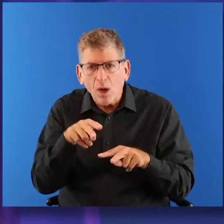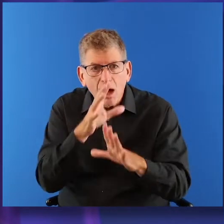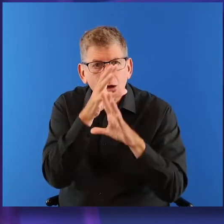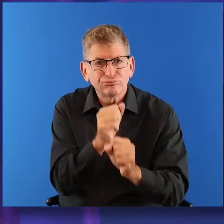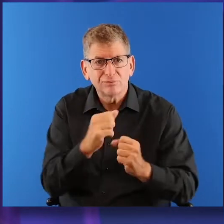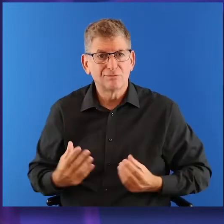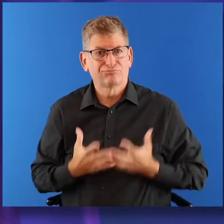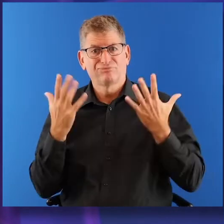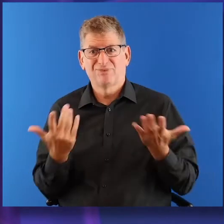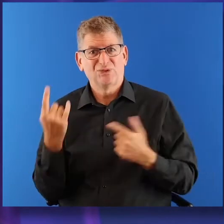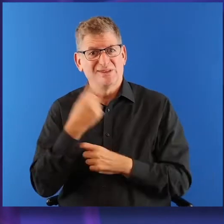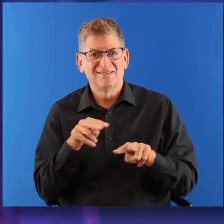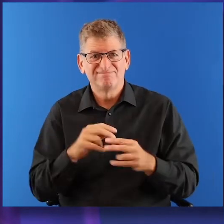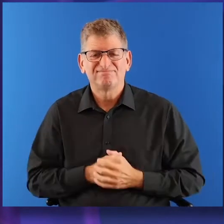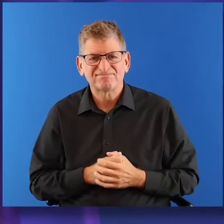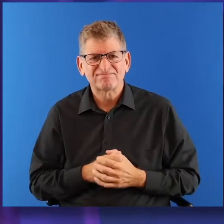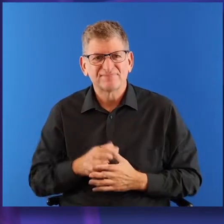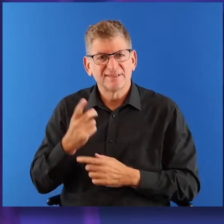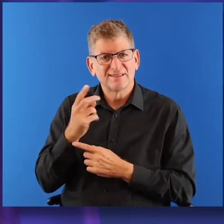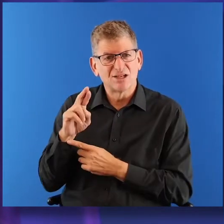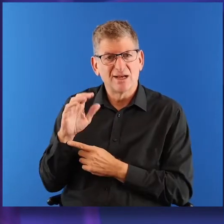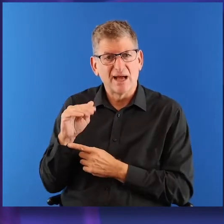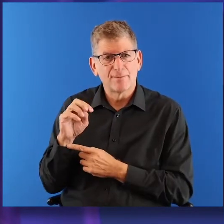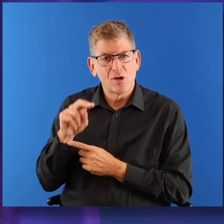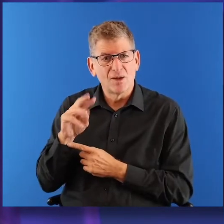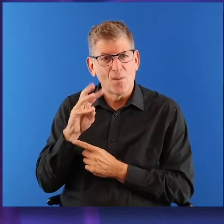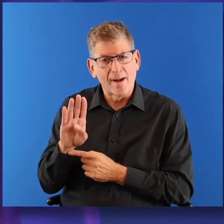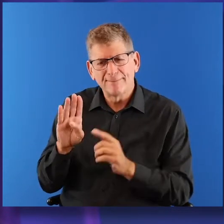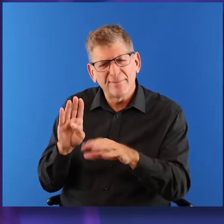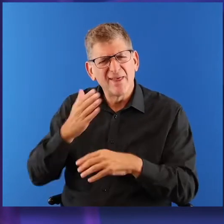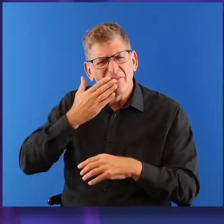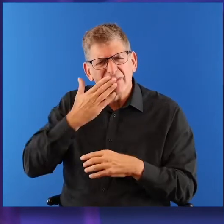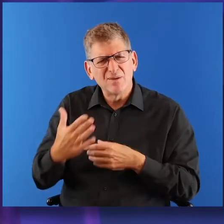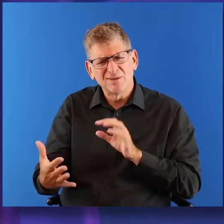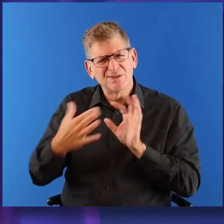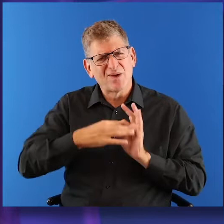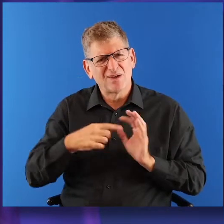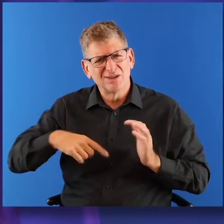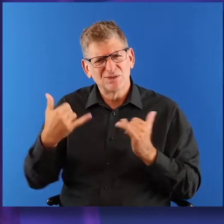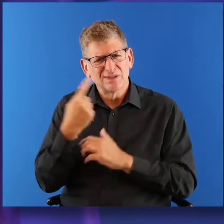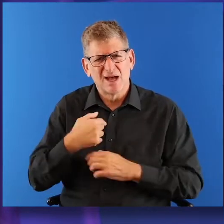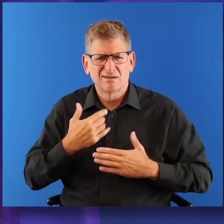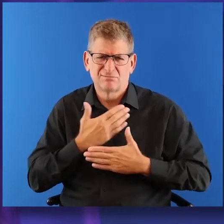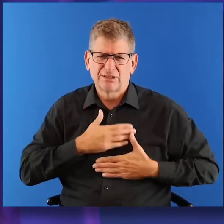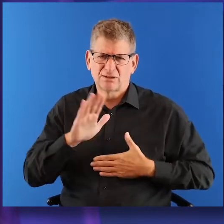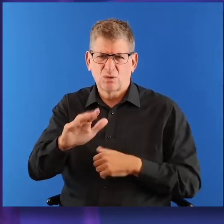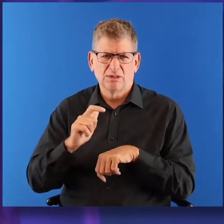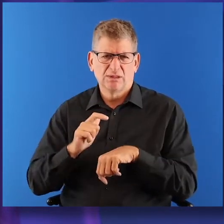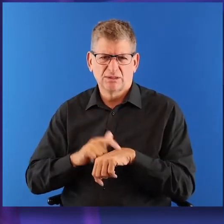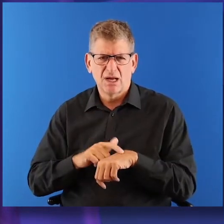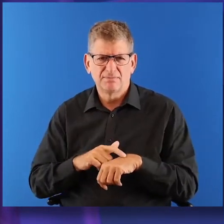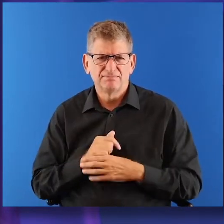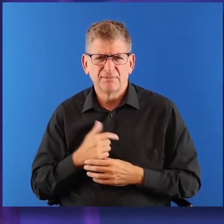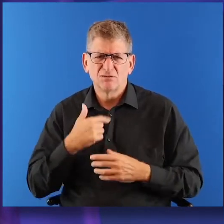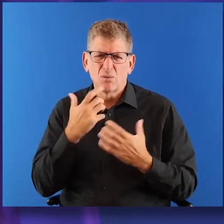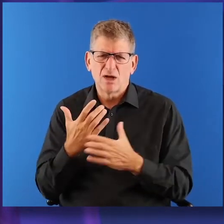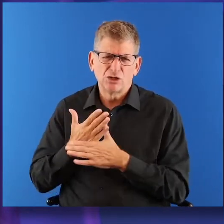thanks so much for joining us today. I really appreciate your time, and I really want to share with everybody how much expertise you're bringing to the table.